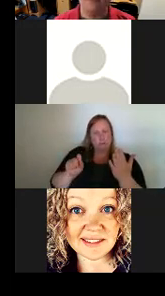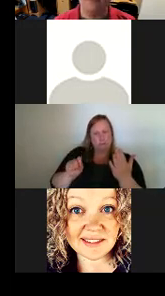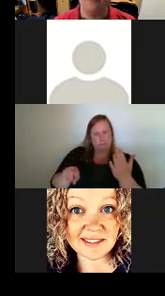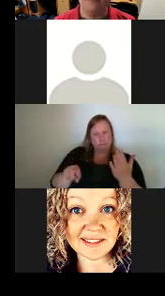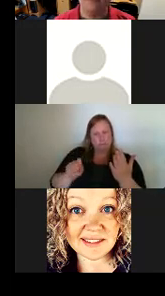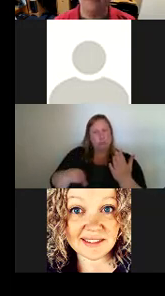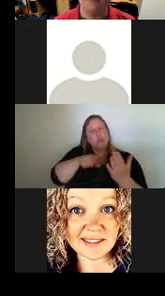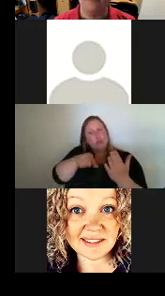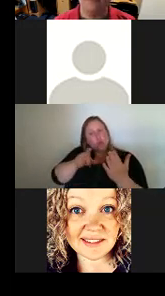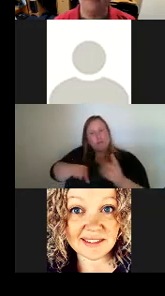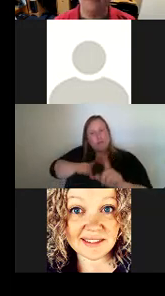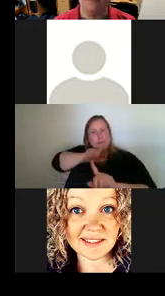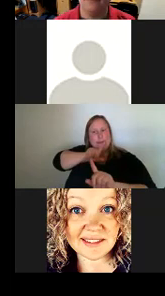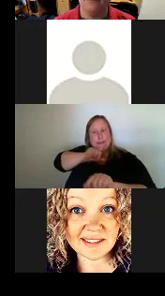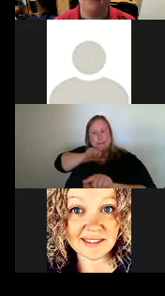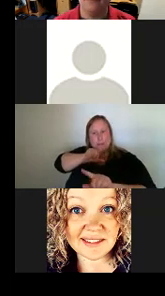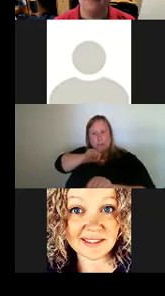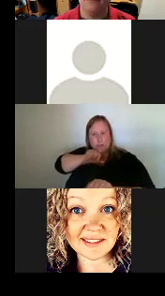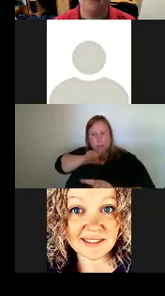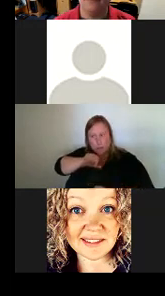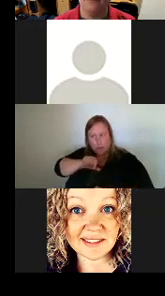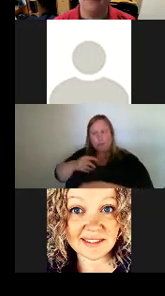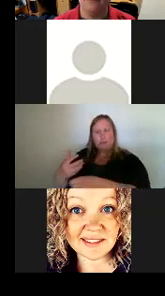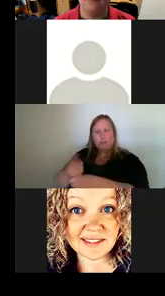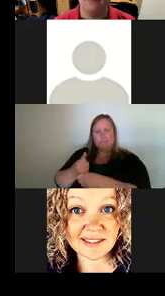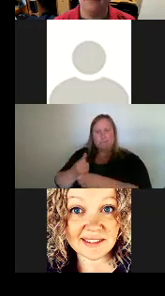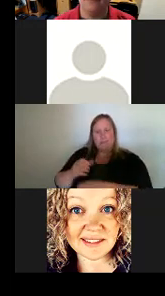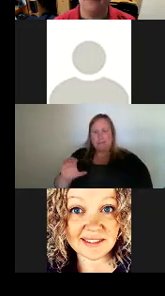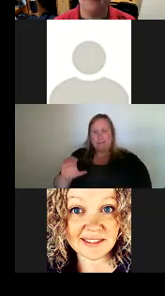TO ANSWER SO THAT YOU CAN GET YOUR CRCs AND CEUs.